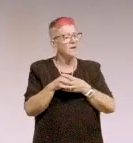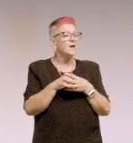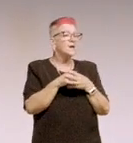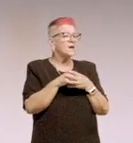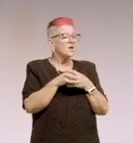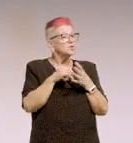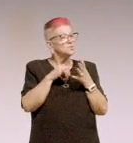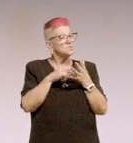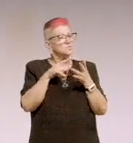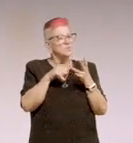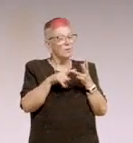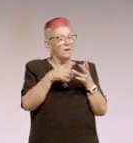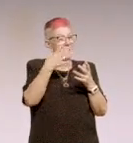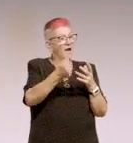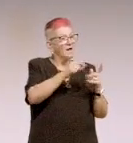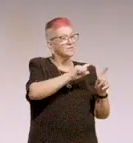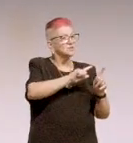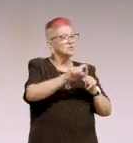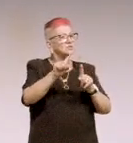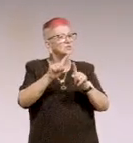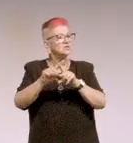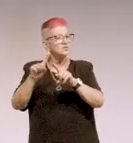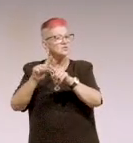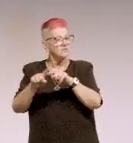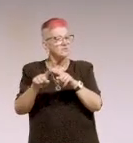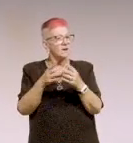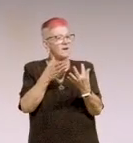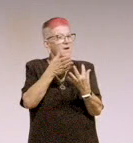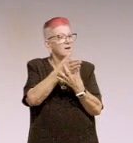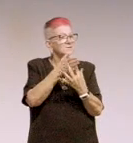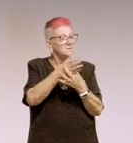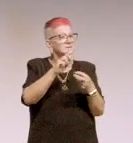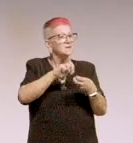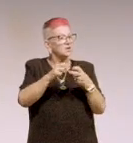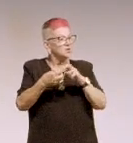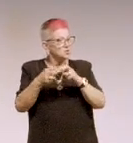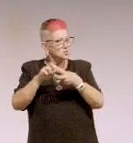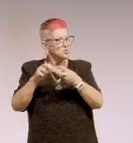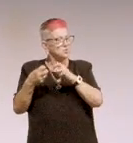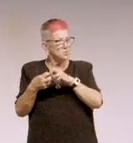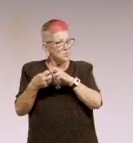These are all accessibility related issues.